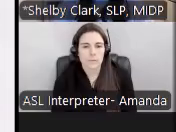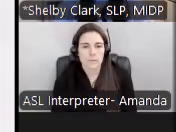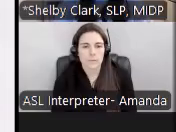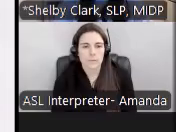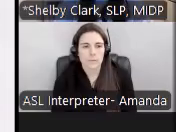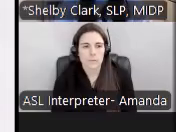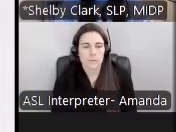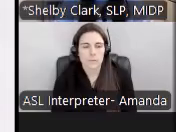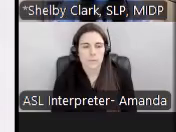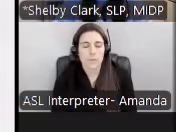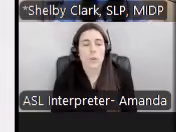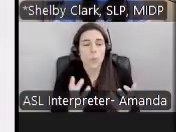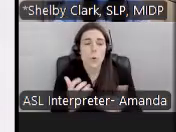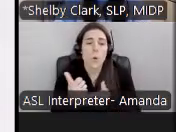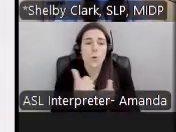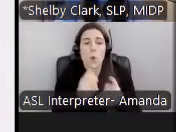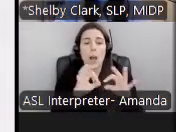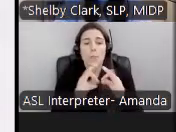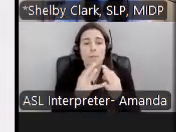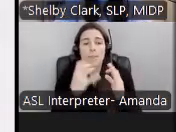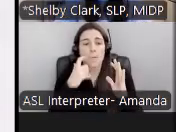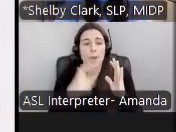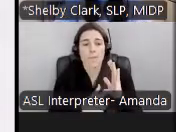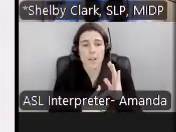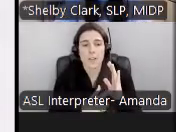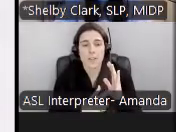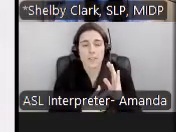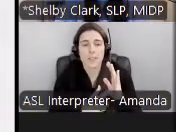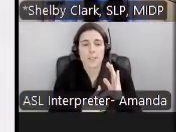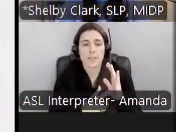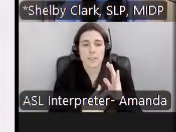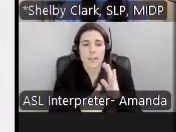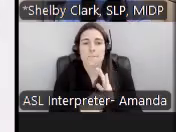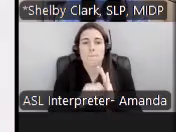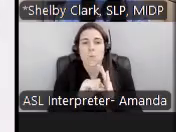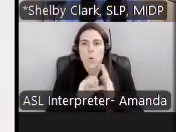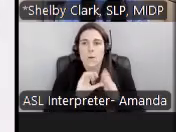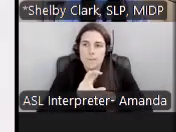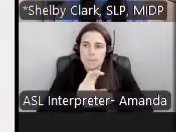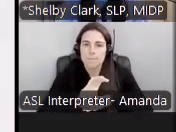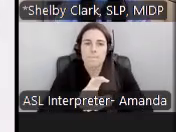And then we want to help the family recognize and reinforce those word attempts, and not just jargon.